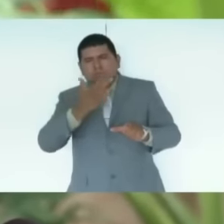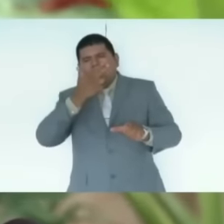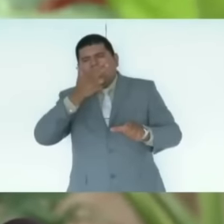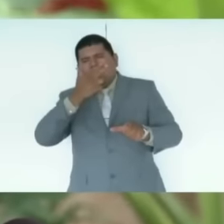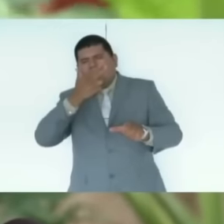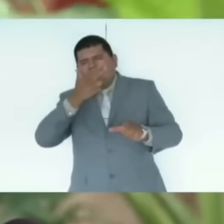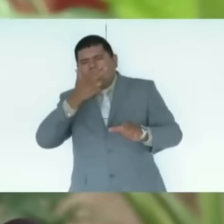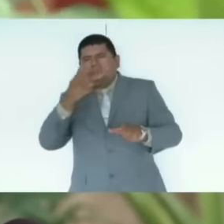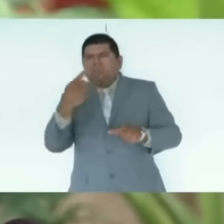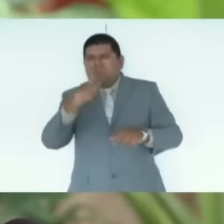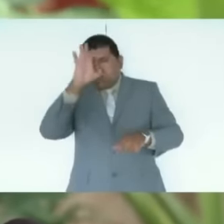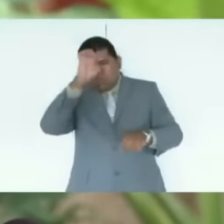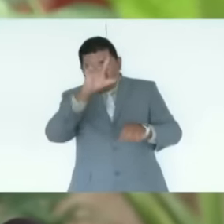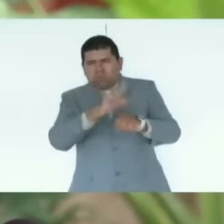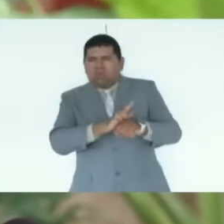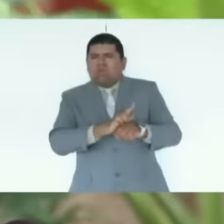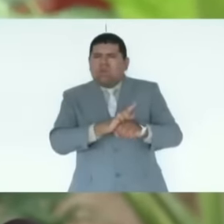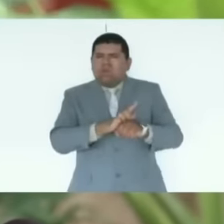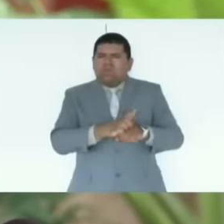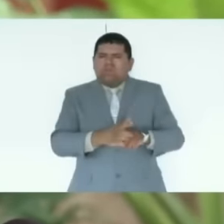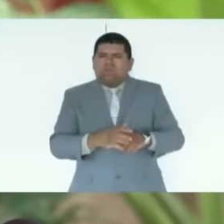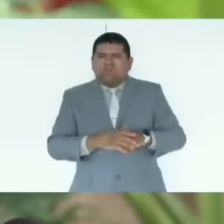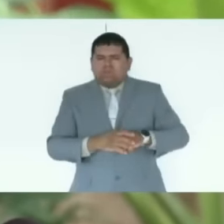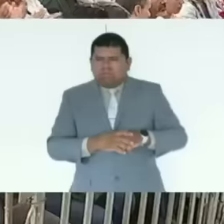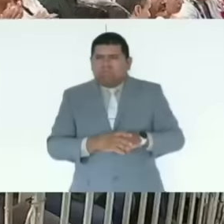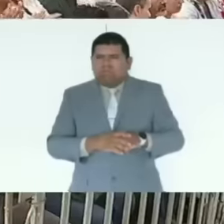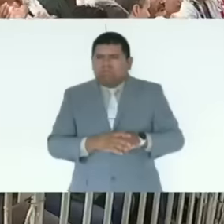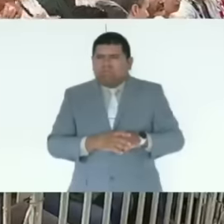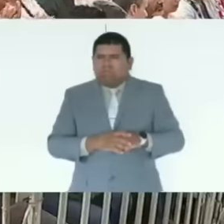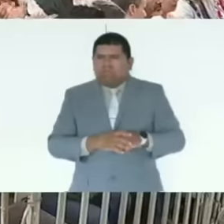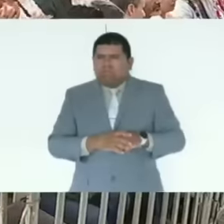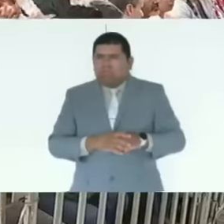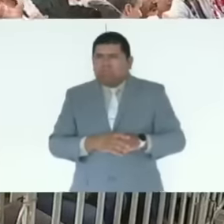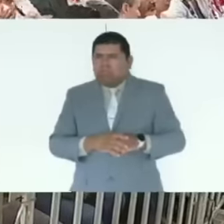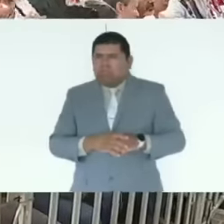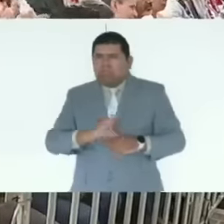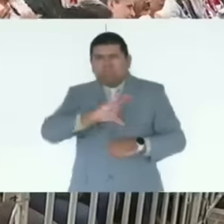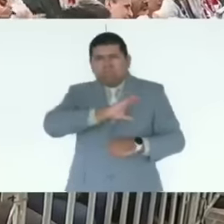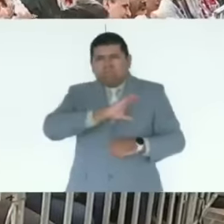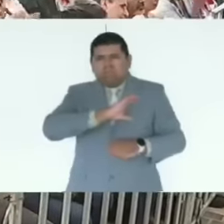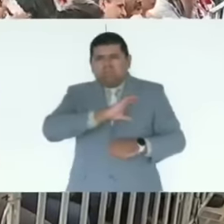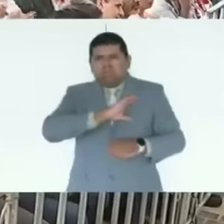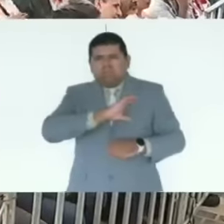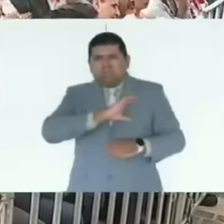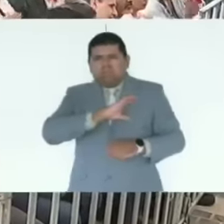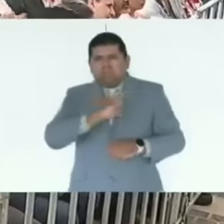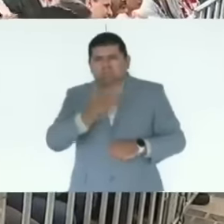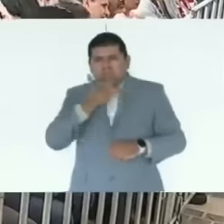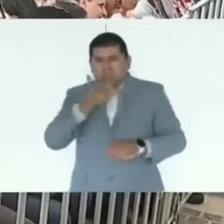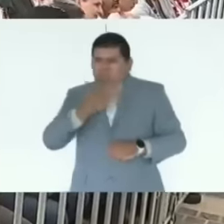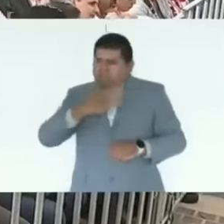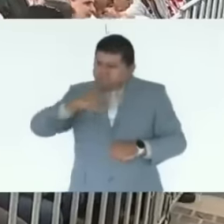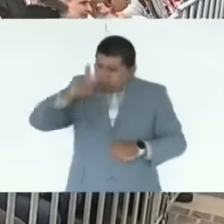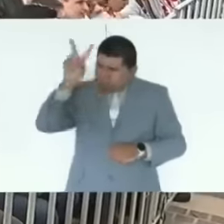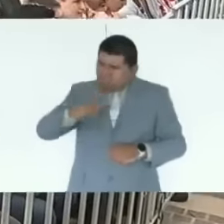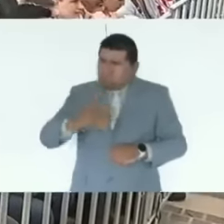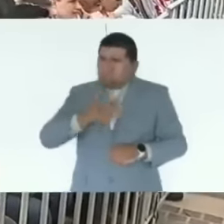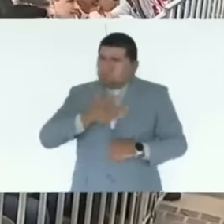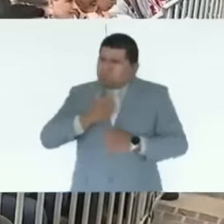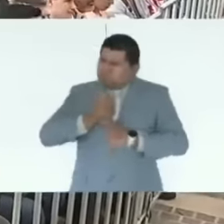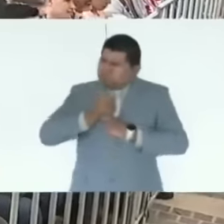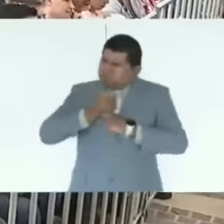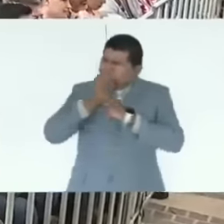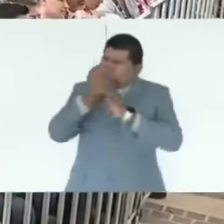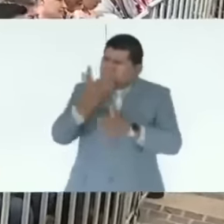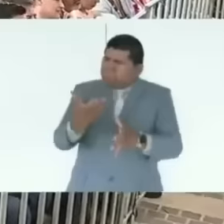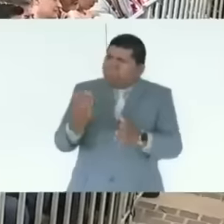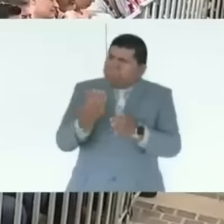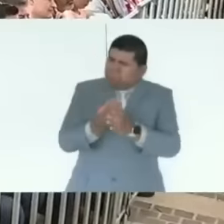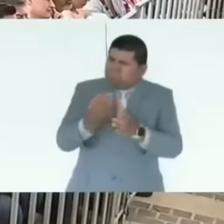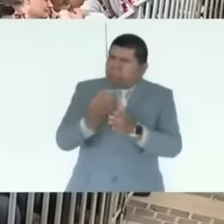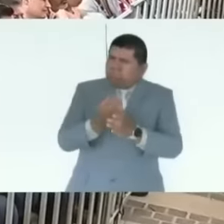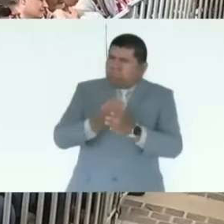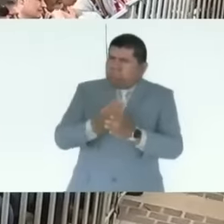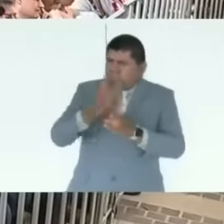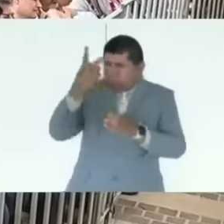cultures, it is the most intimate truth of Nayarit and of Mexico,